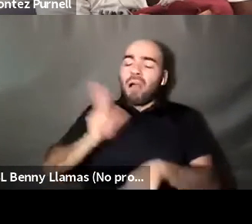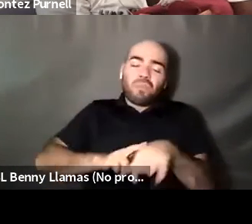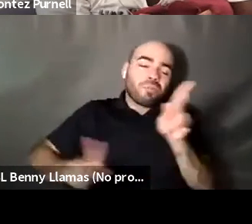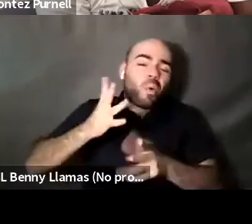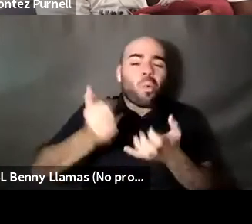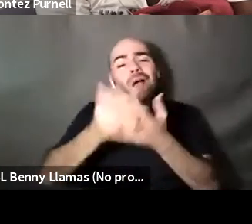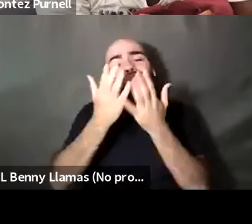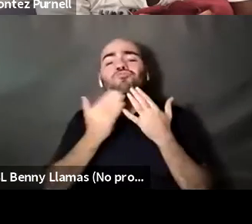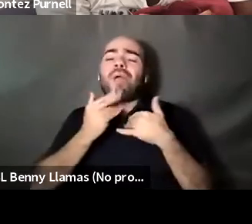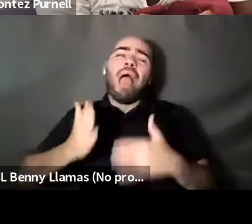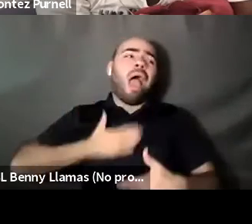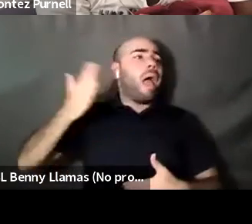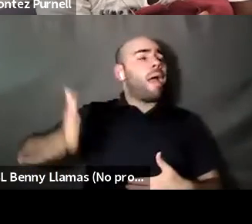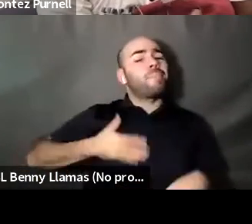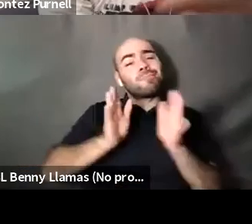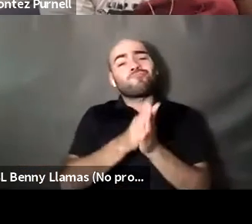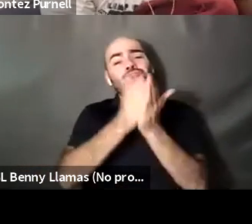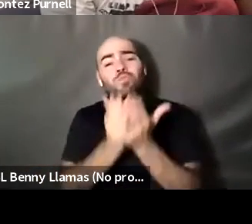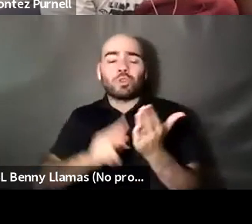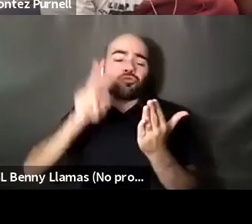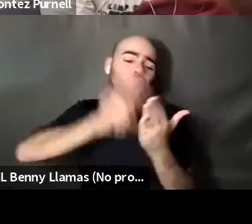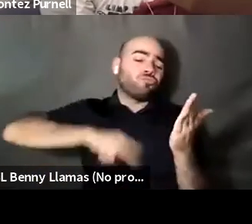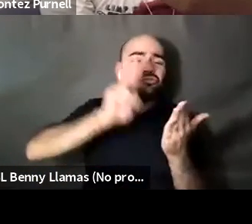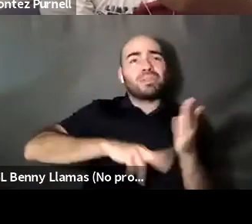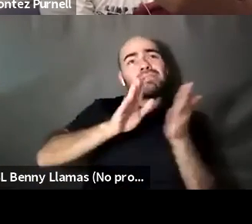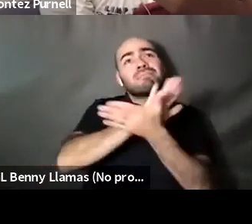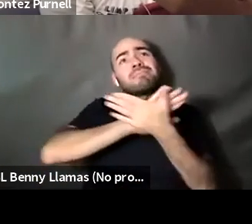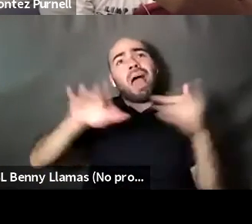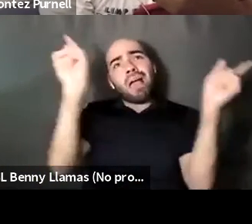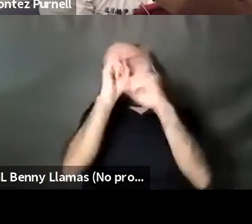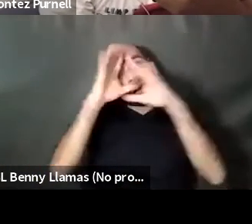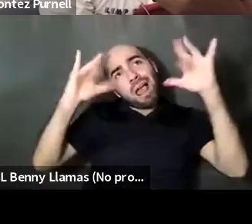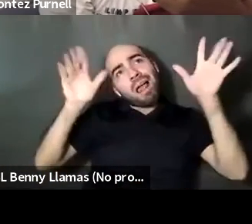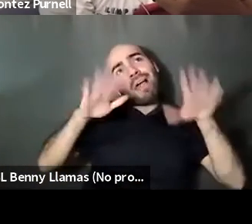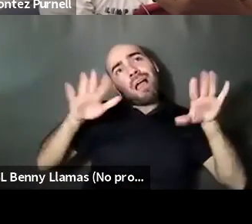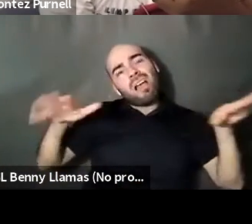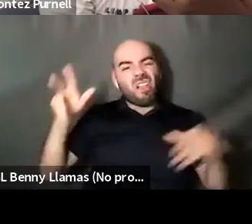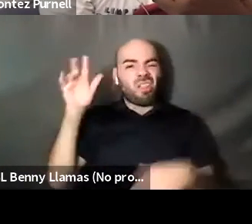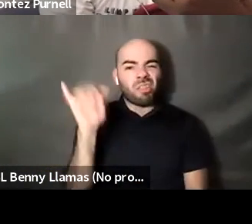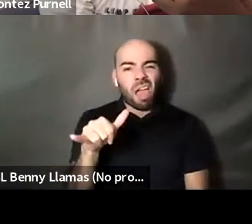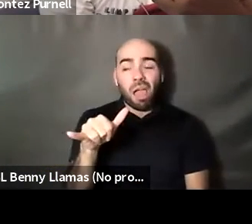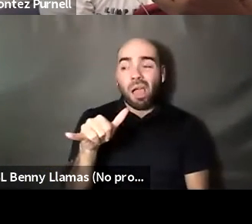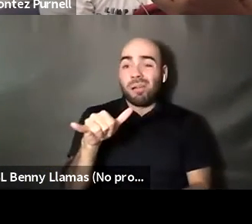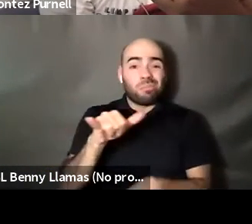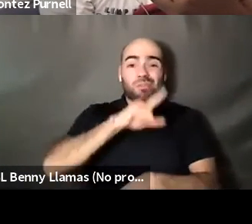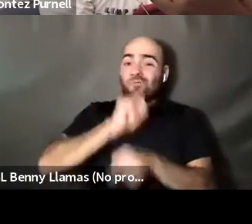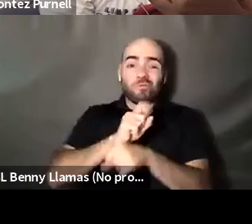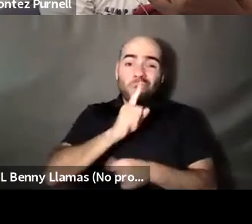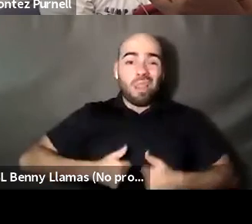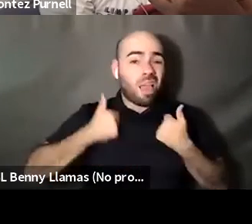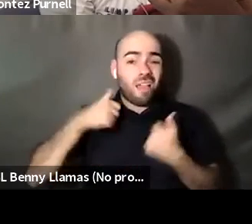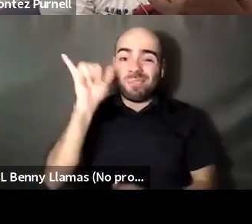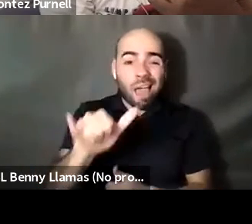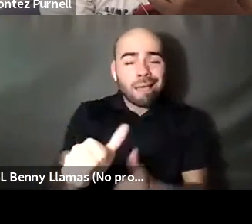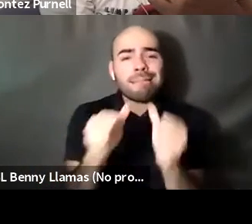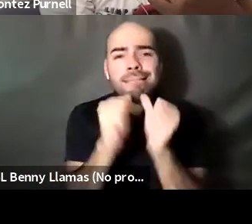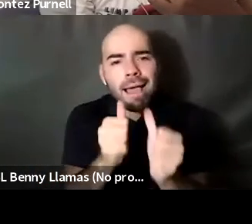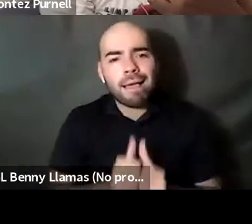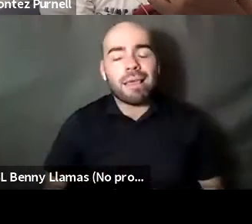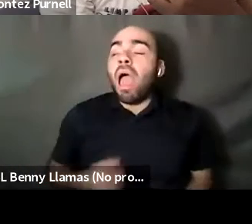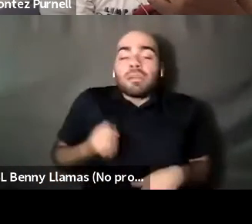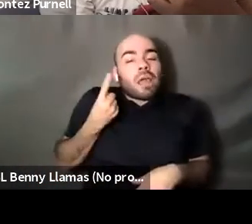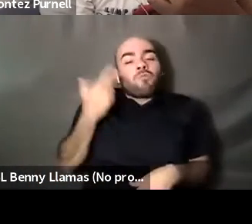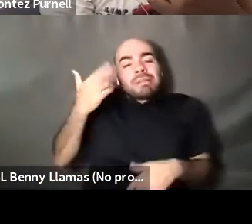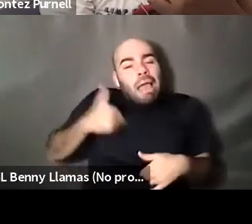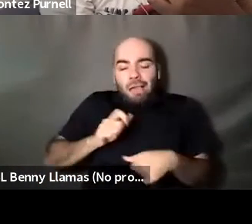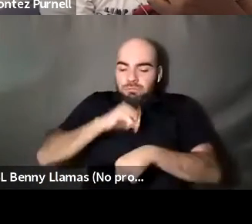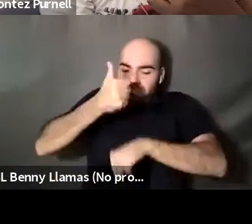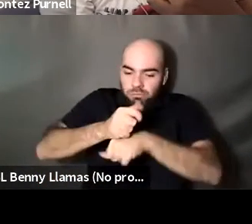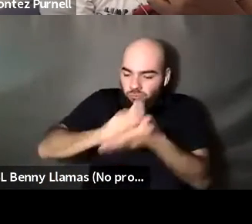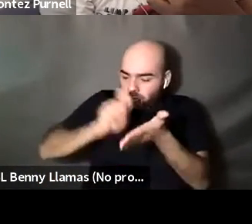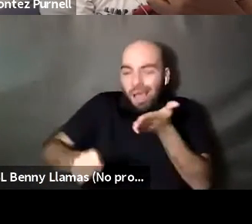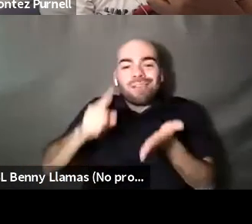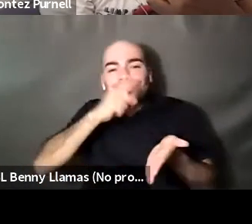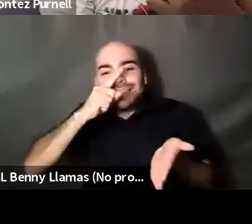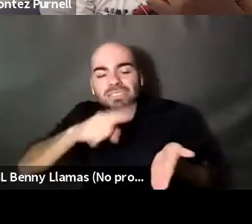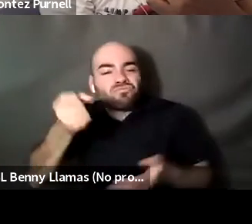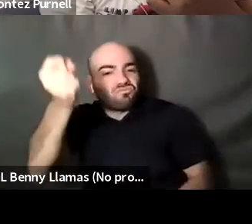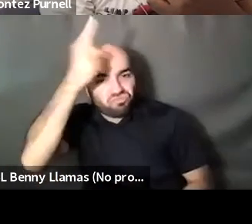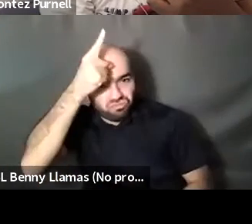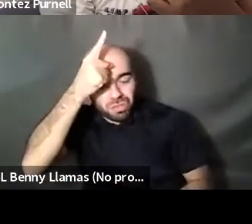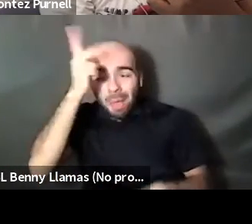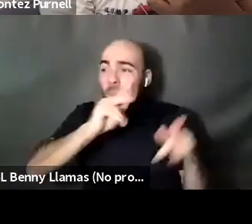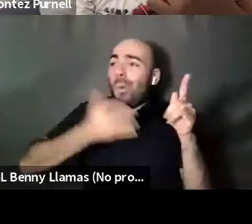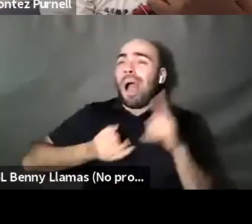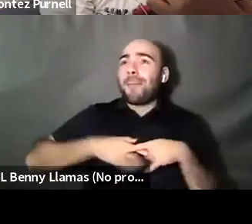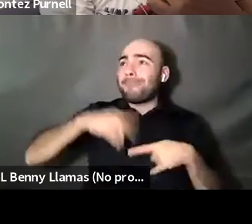Nahshon Anderson: live happily ever after. And the white picket fence and all of that stuff. It's just, that's not reality. And I understand that's why we do have fiction, because people do want that escape. But again, it's just interesting because it's it's